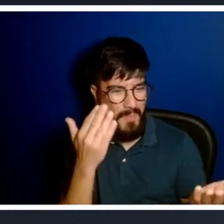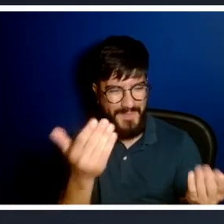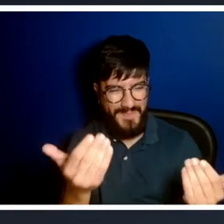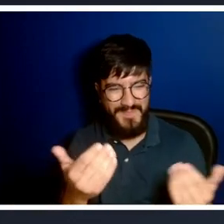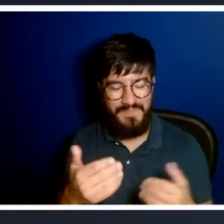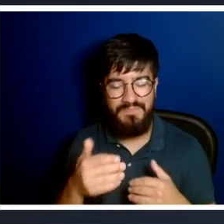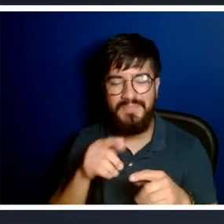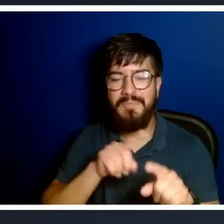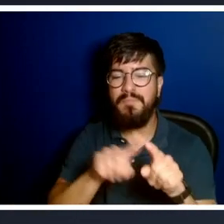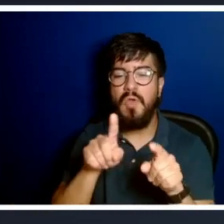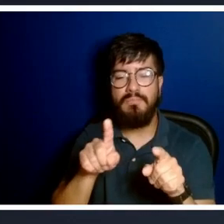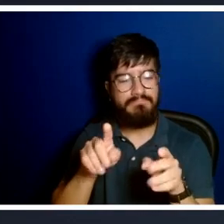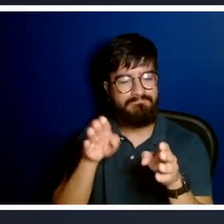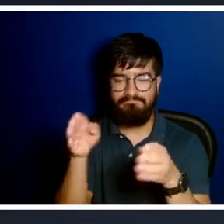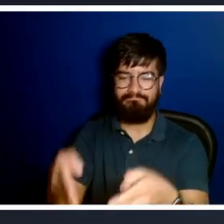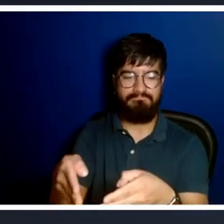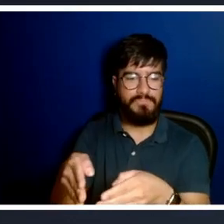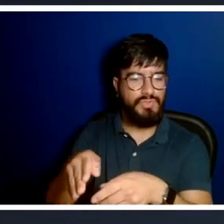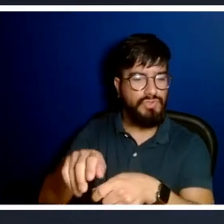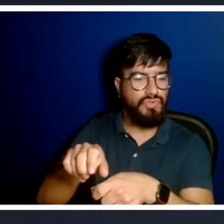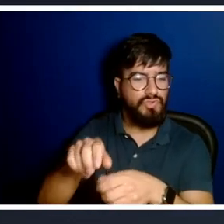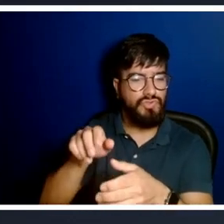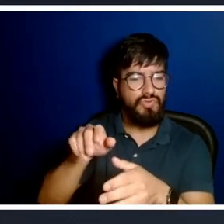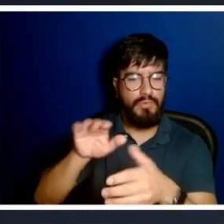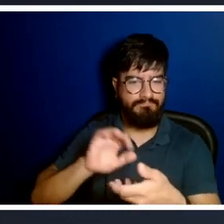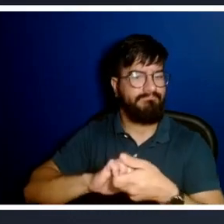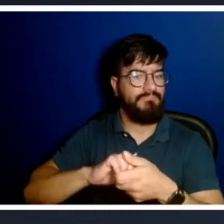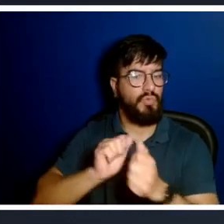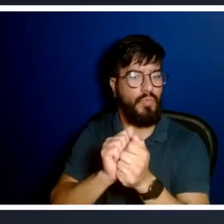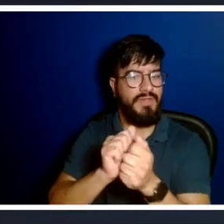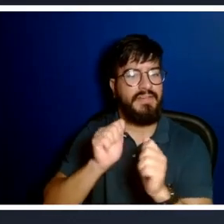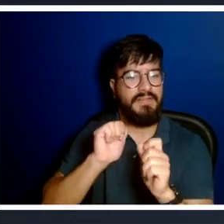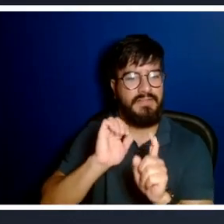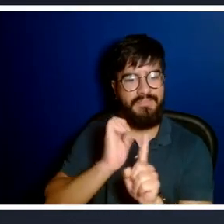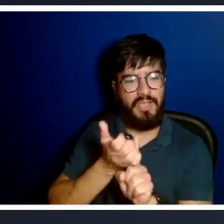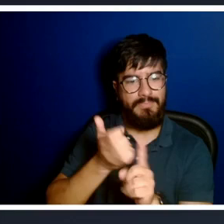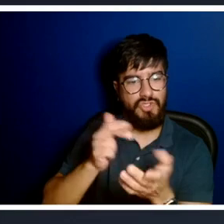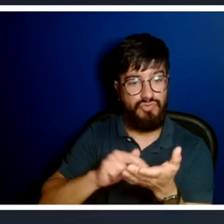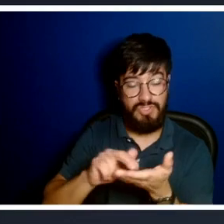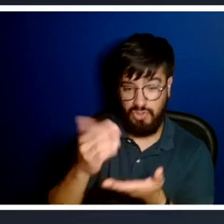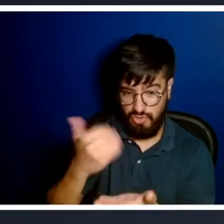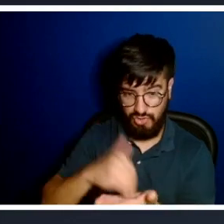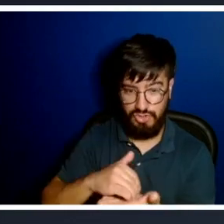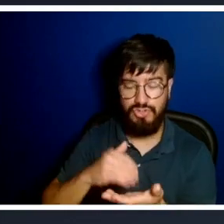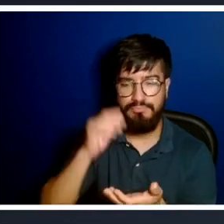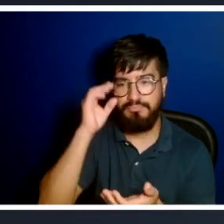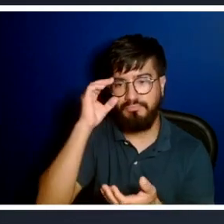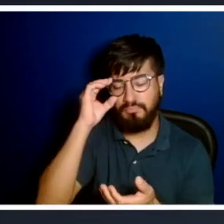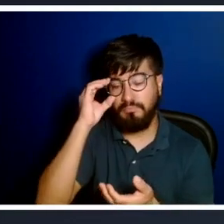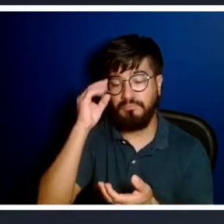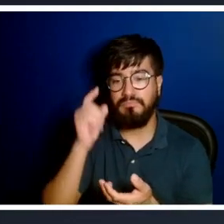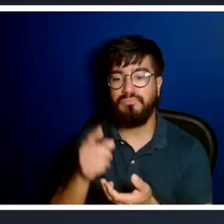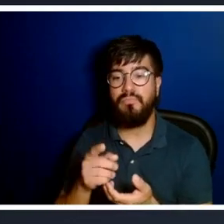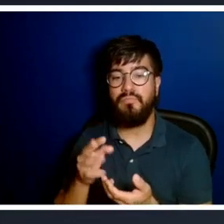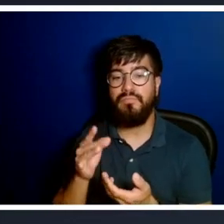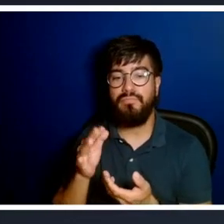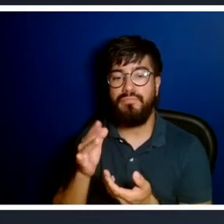I did with the Environmental Research Center. It was part of a video series called Stamp